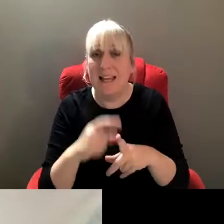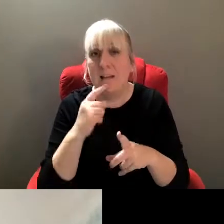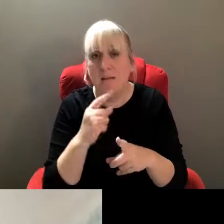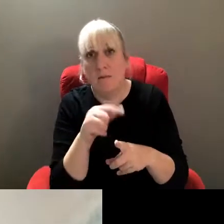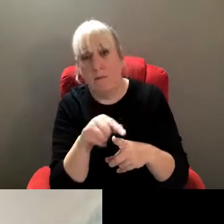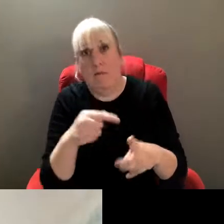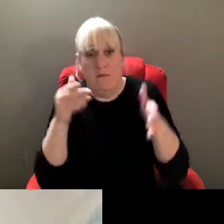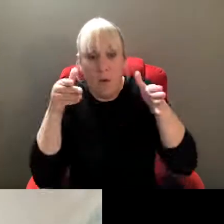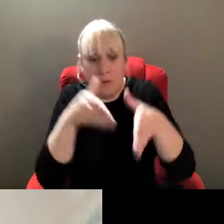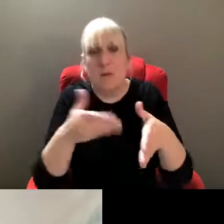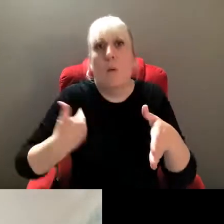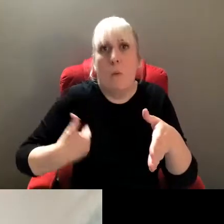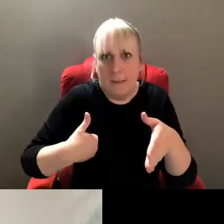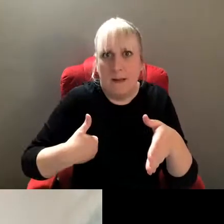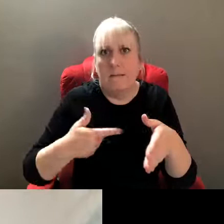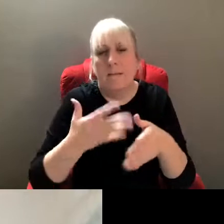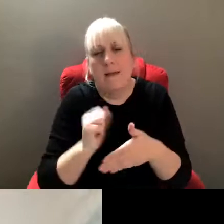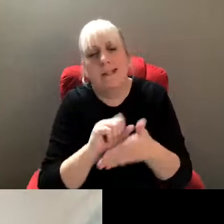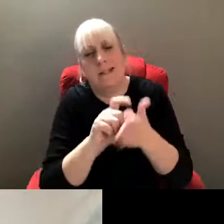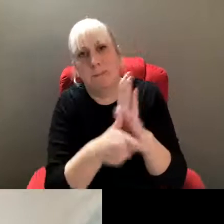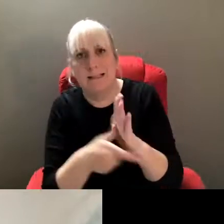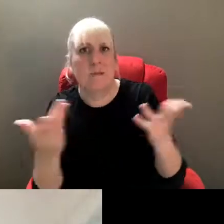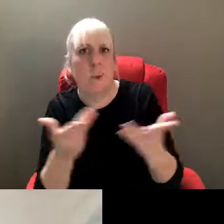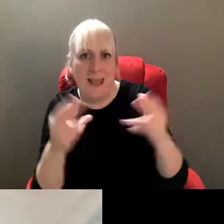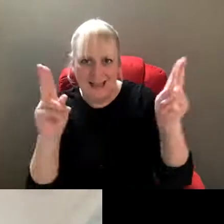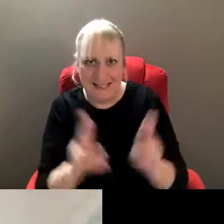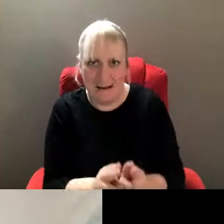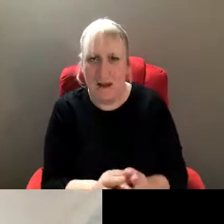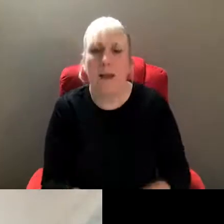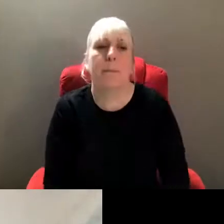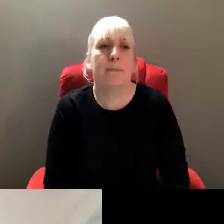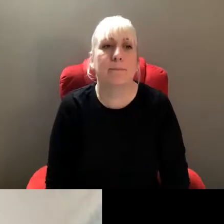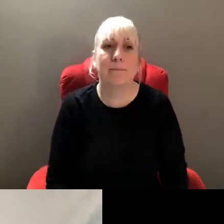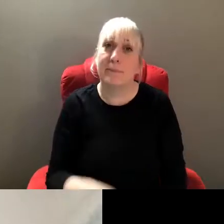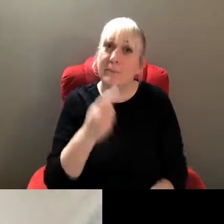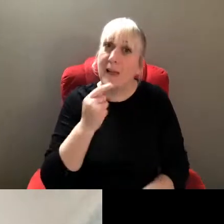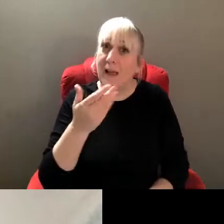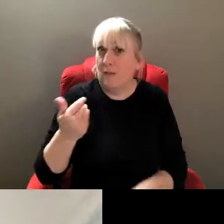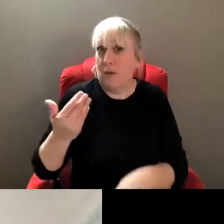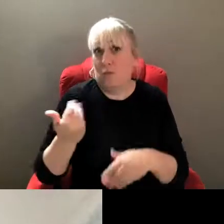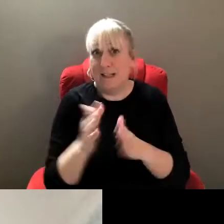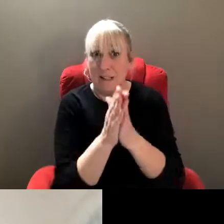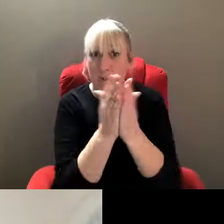her recent books are in 2021 and then engendering climate change learning